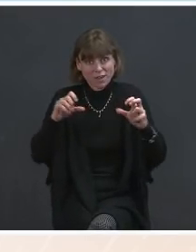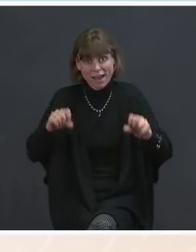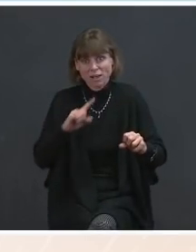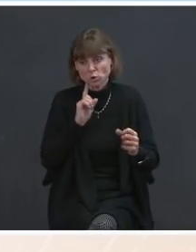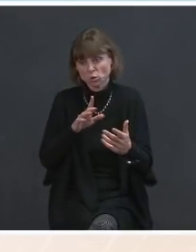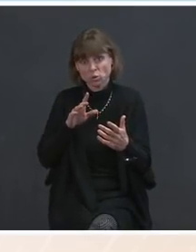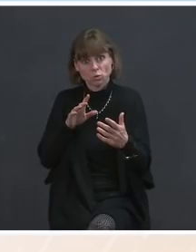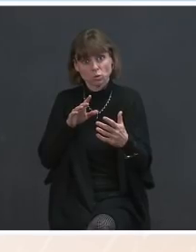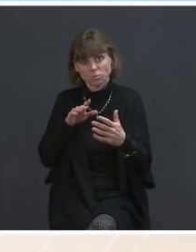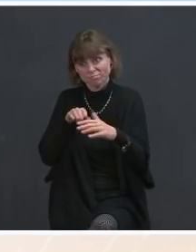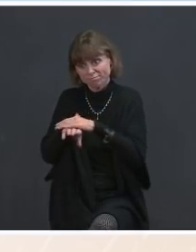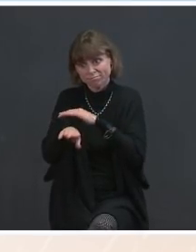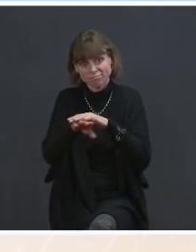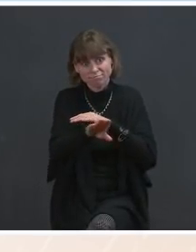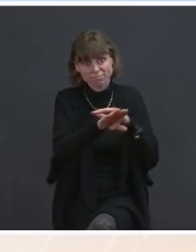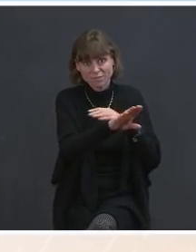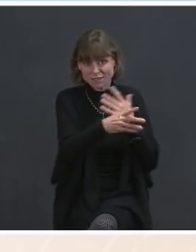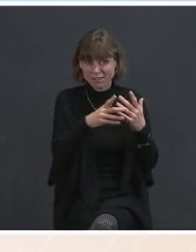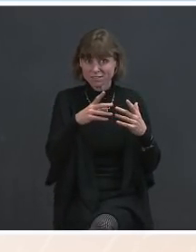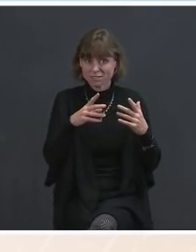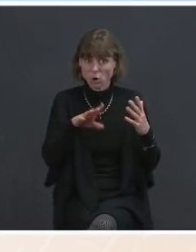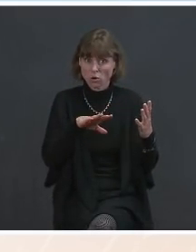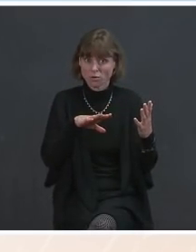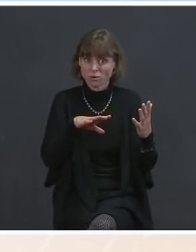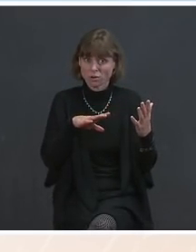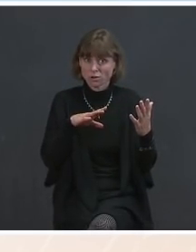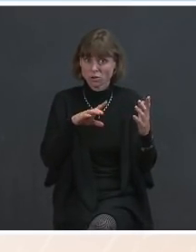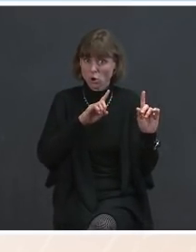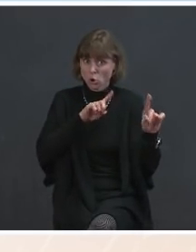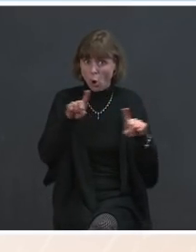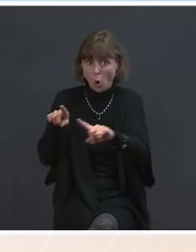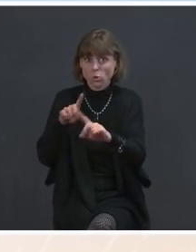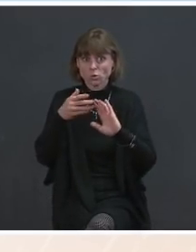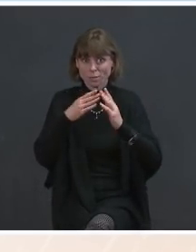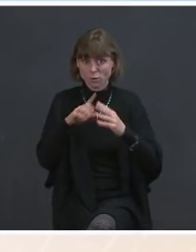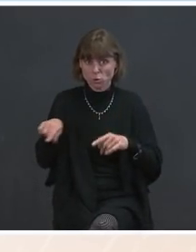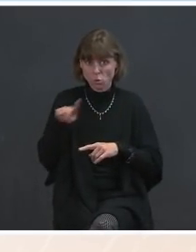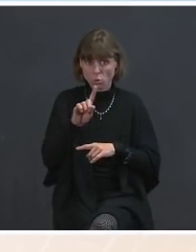So that's -- our approach has been based on the data and the statistics we were looking at.